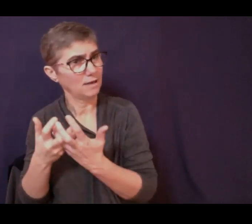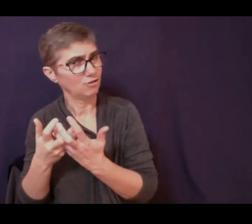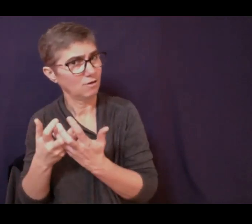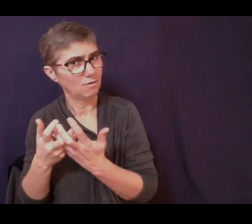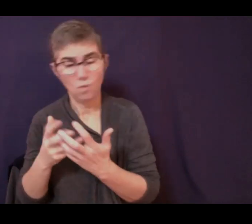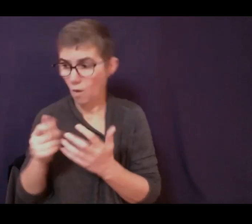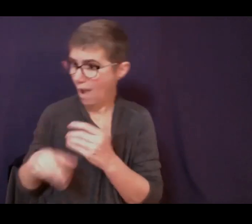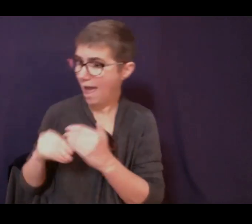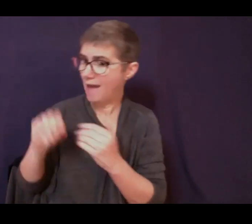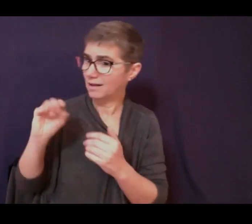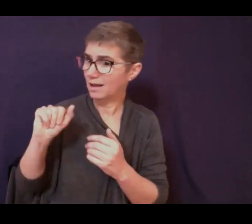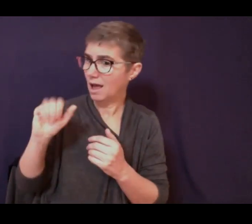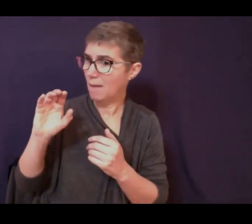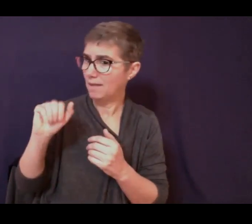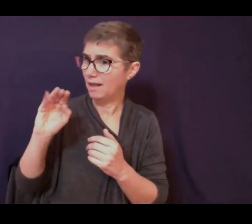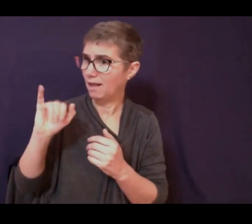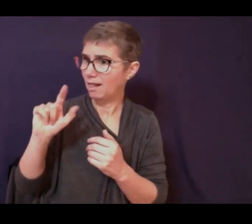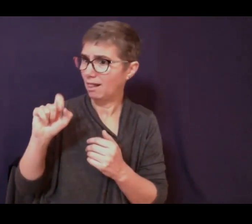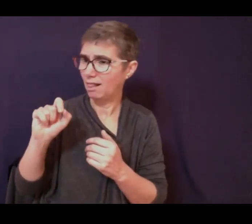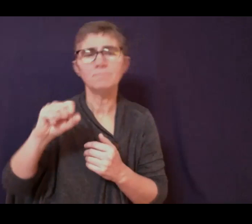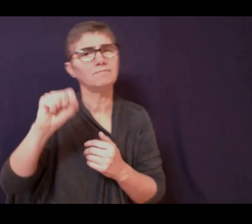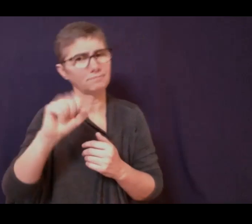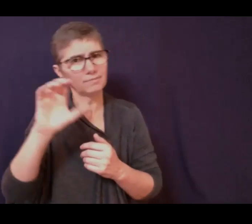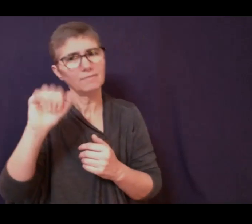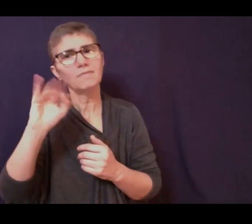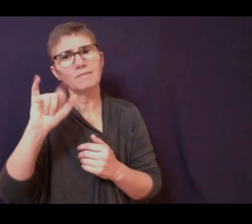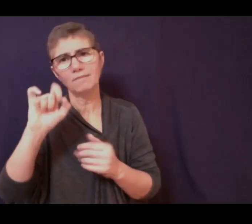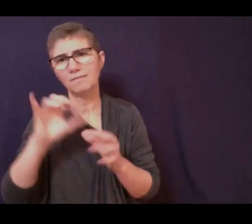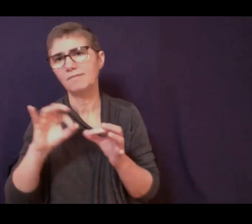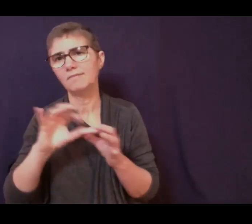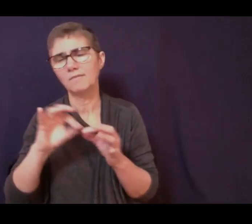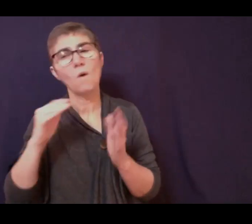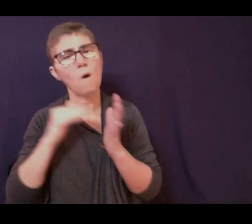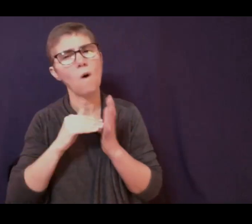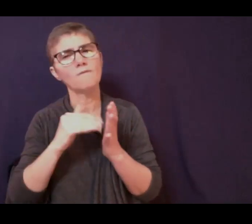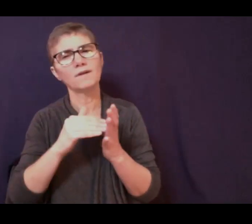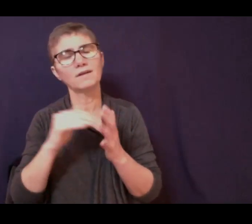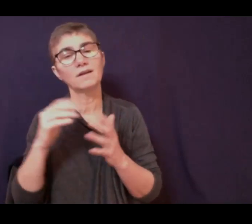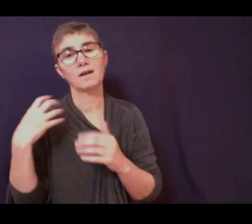wanted to add I think that often employers really want to rely heavily on the medical